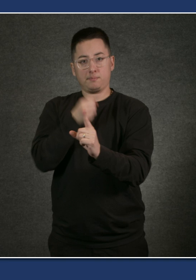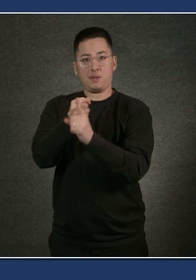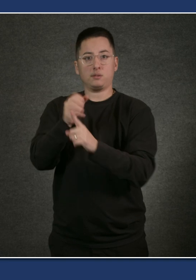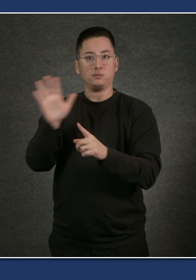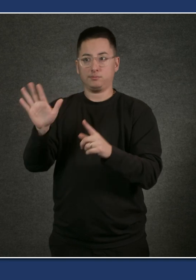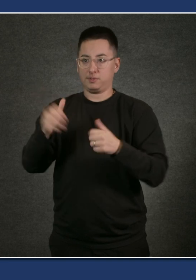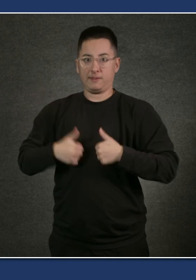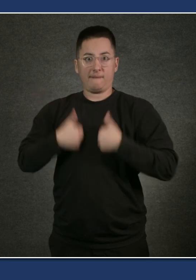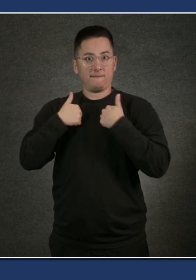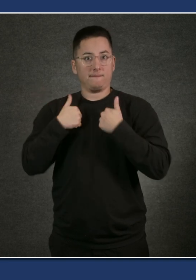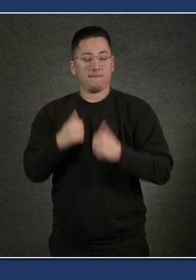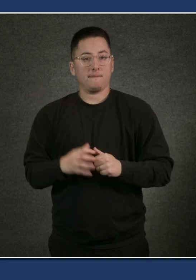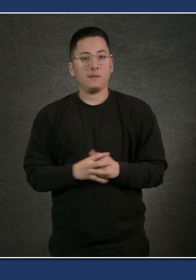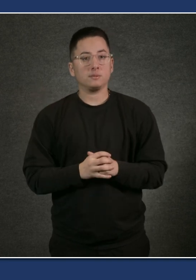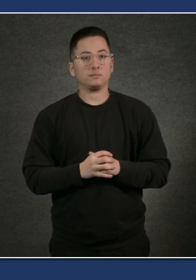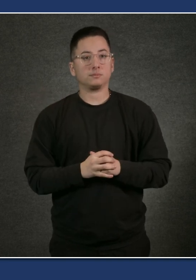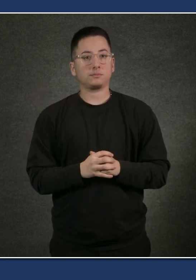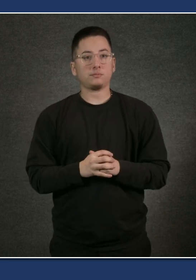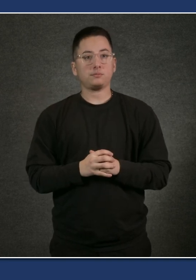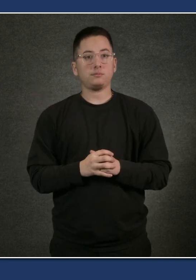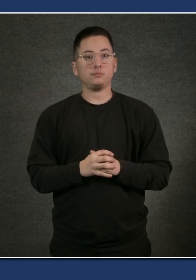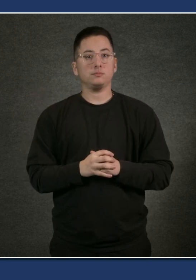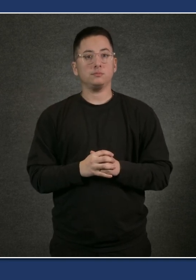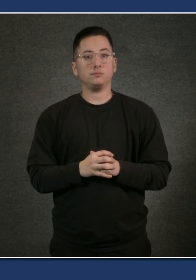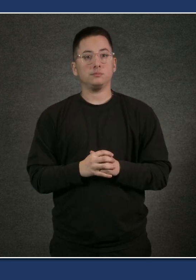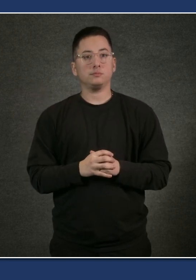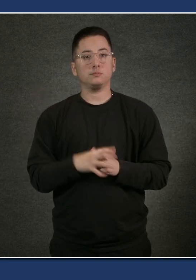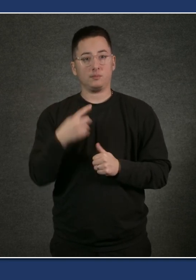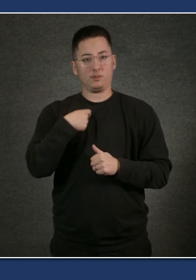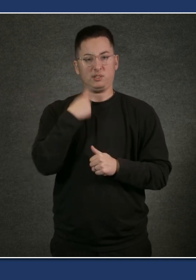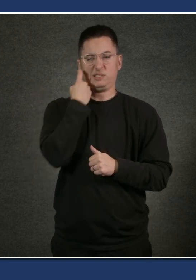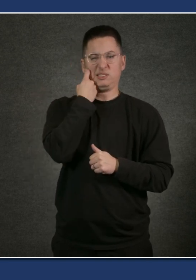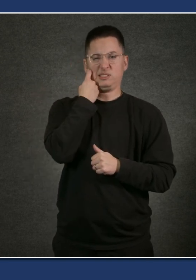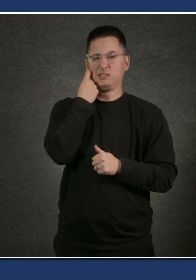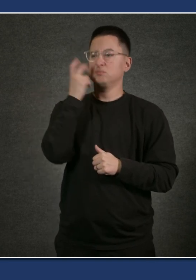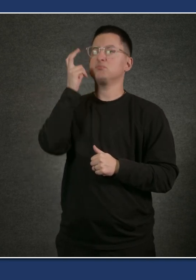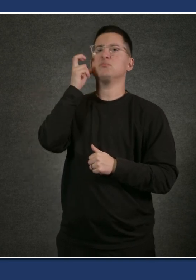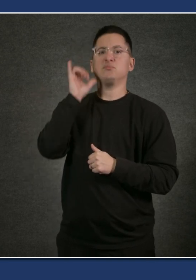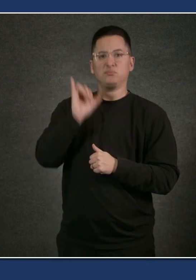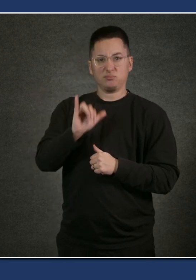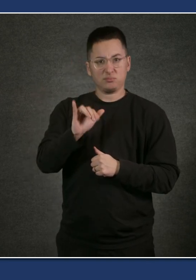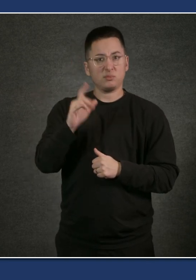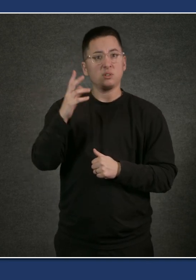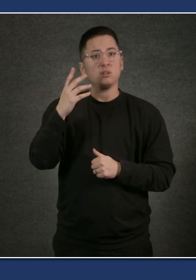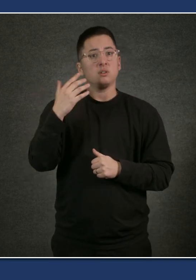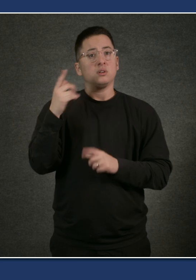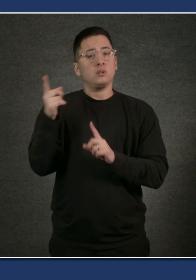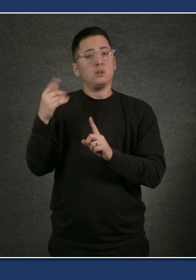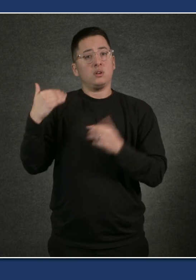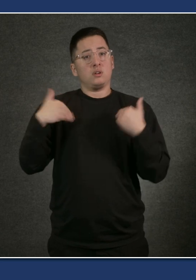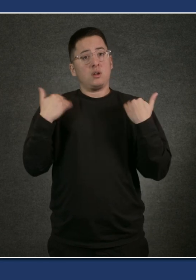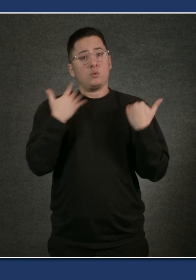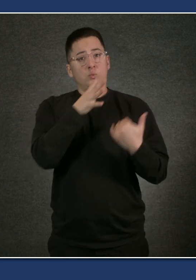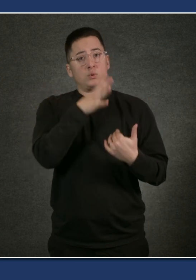a transition in their health that impacts their way of life. I recently heard of a young woman who was tragically